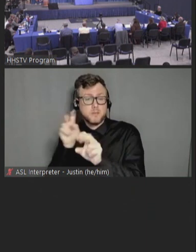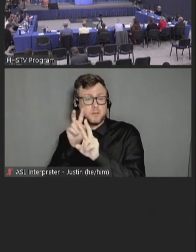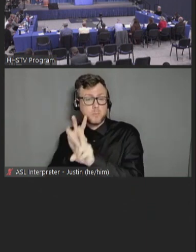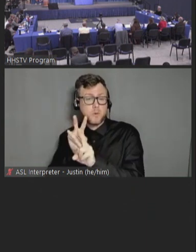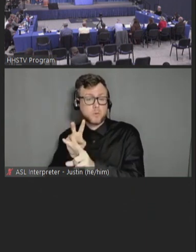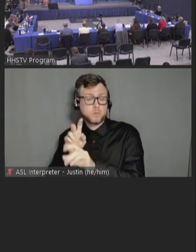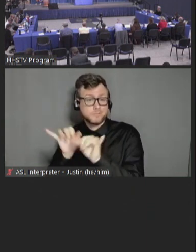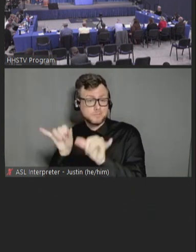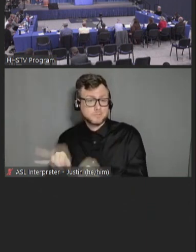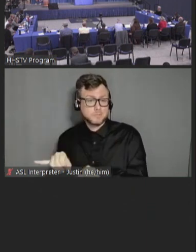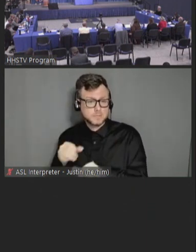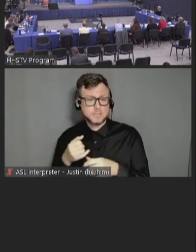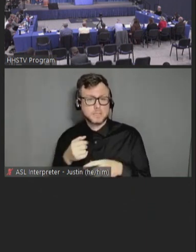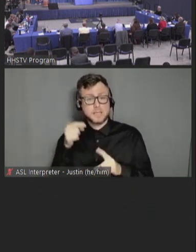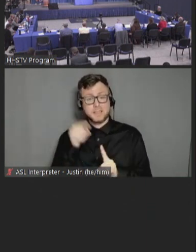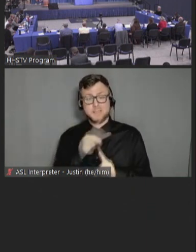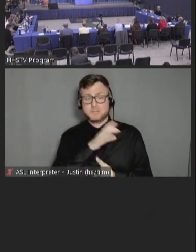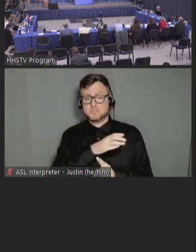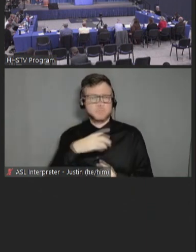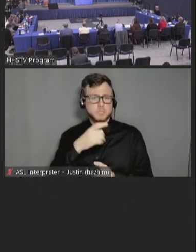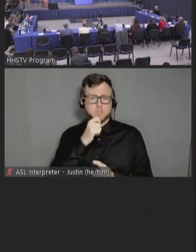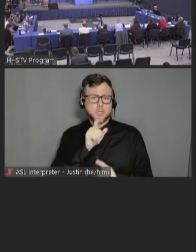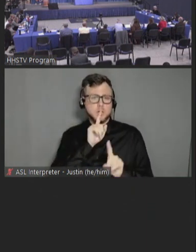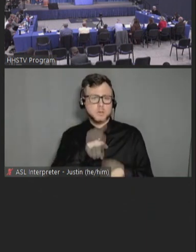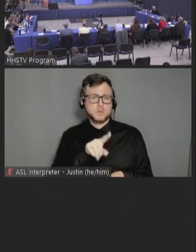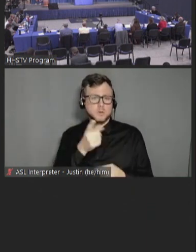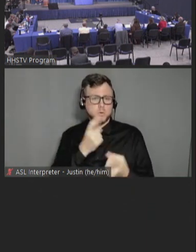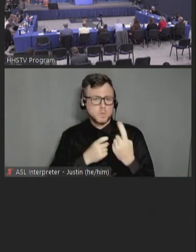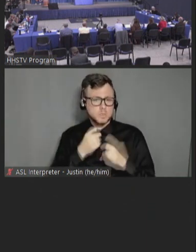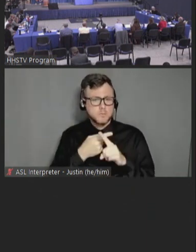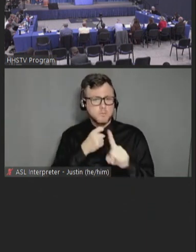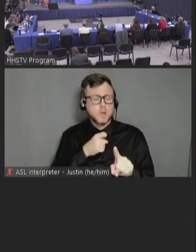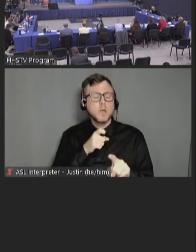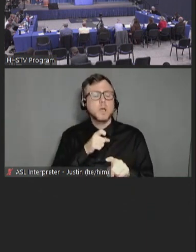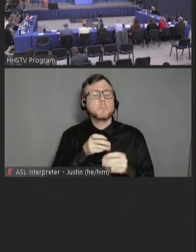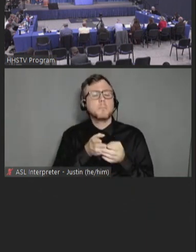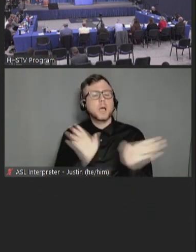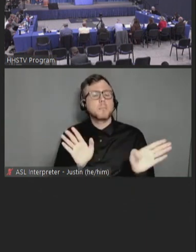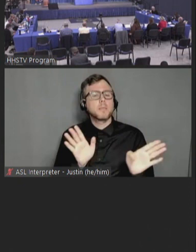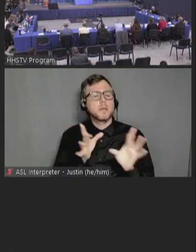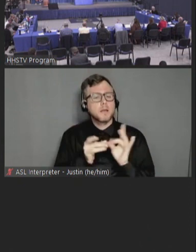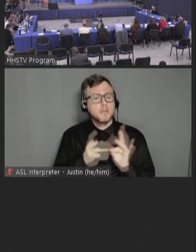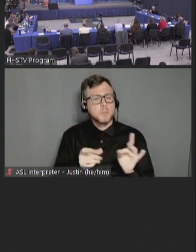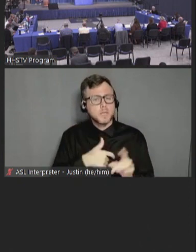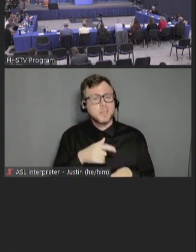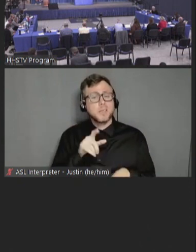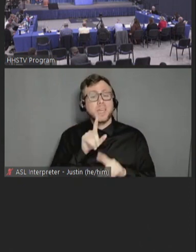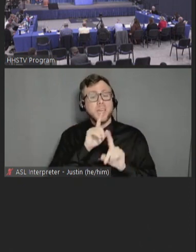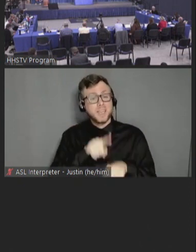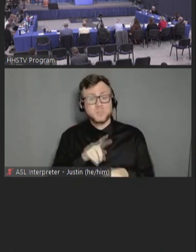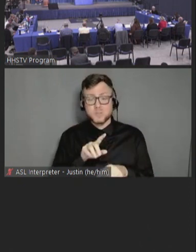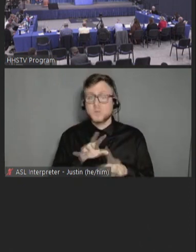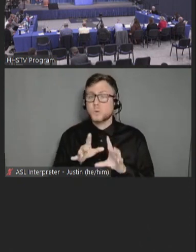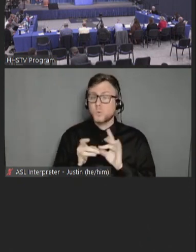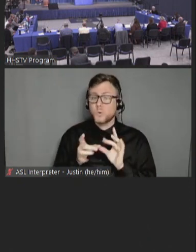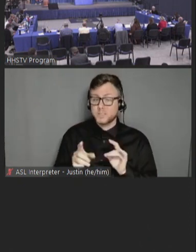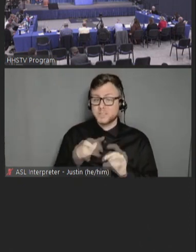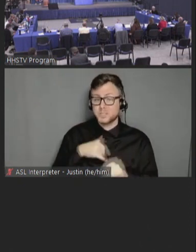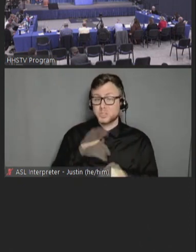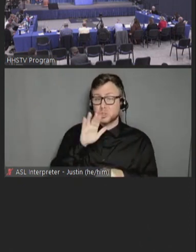While this committee doesn't answer questions from public comments, certainly answering these questions with respect to your charges is necessary.